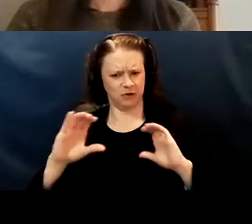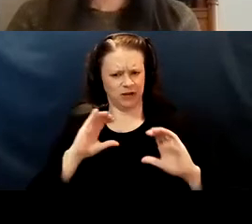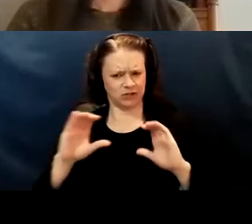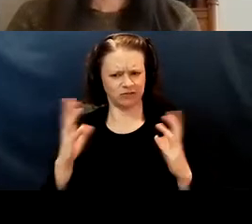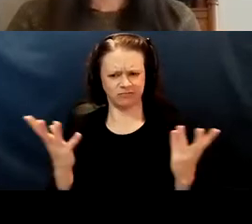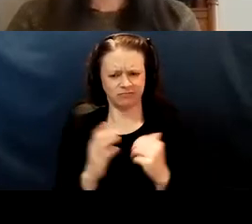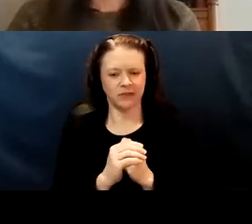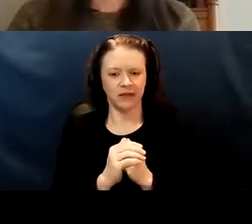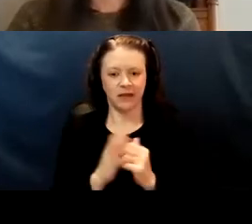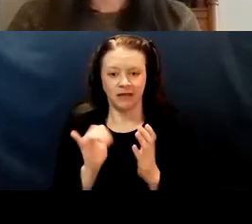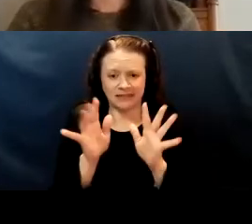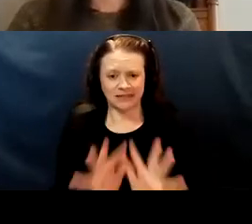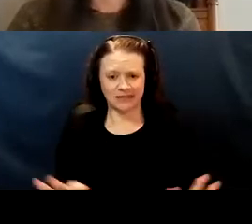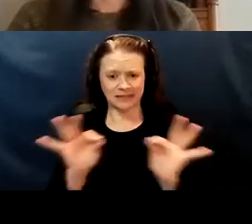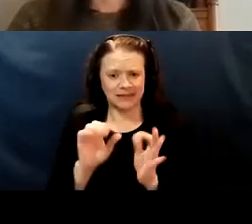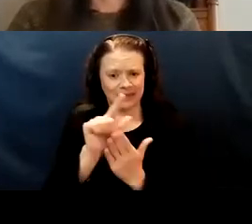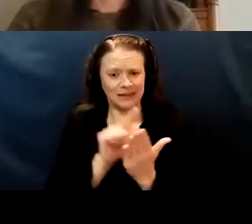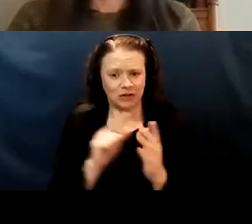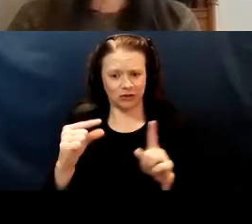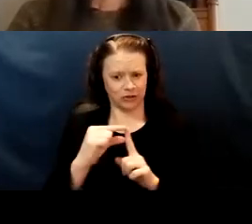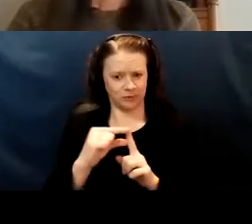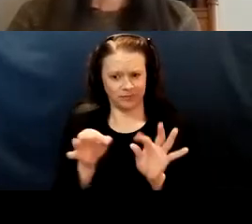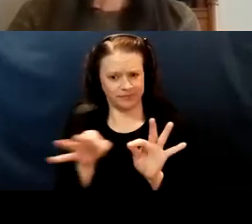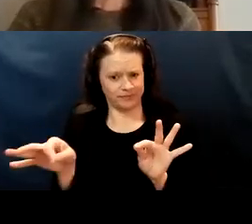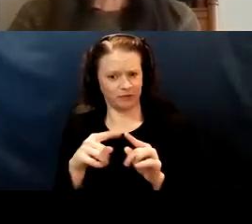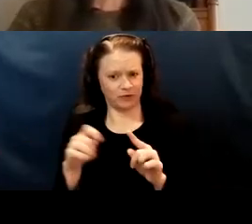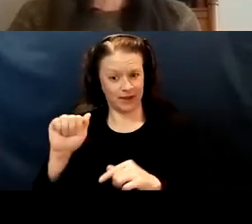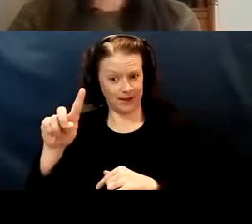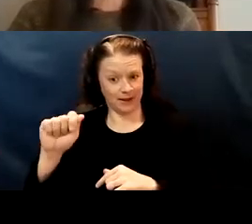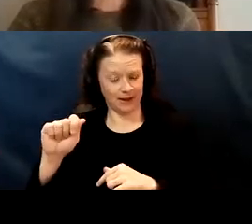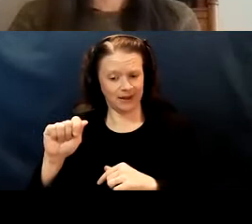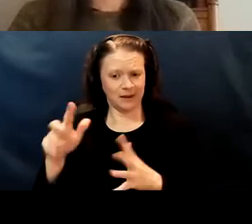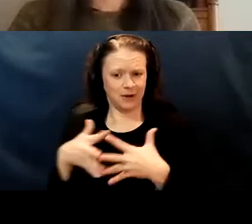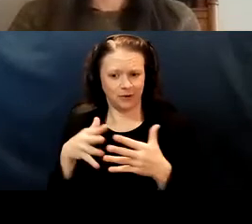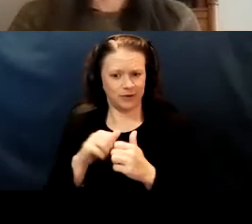a key legal concept from the ADA. And it's really at play for a lot